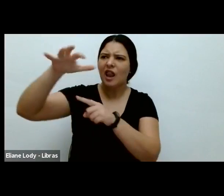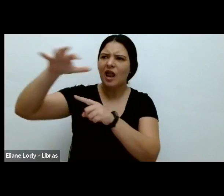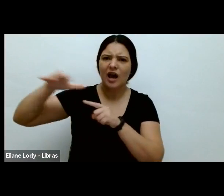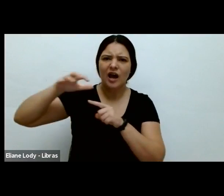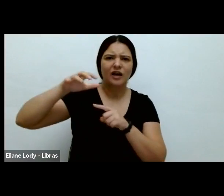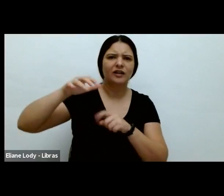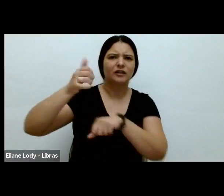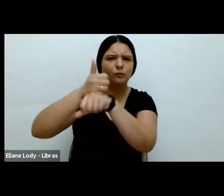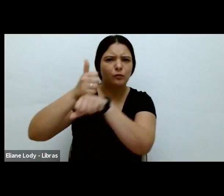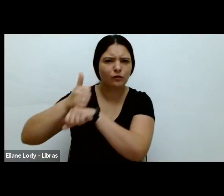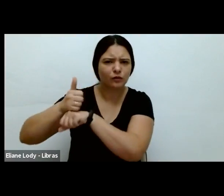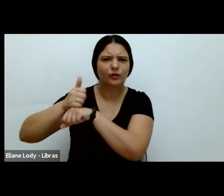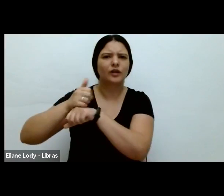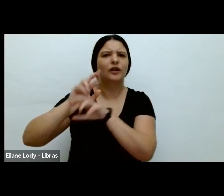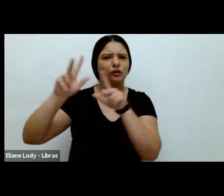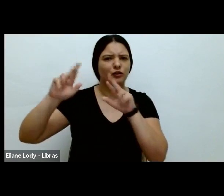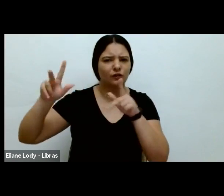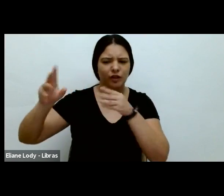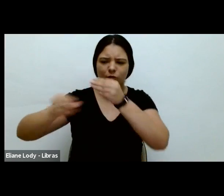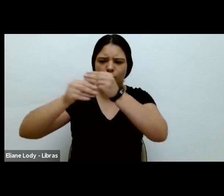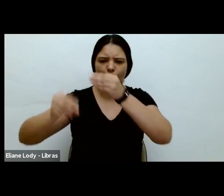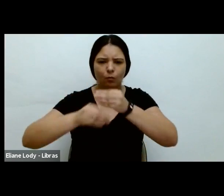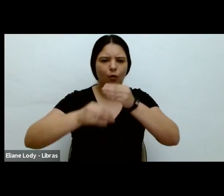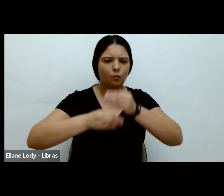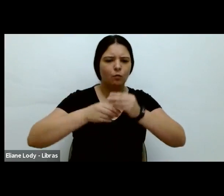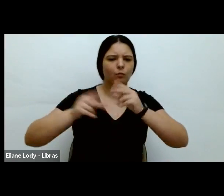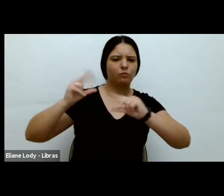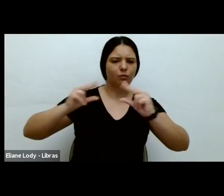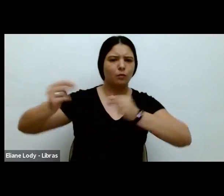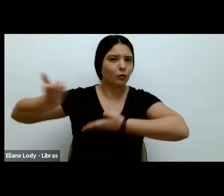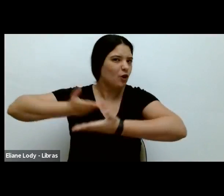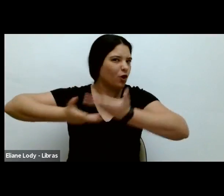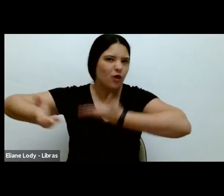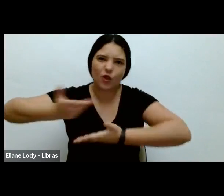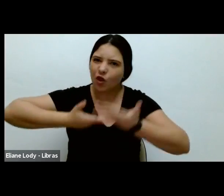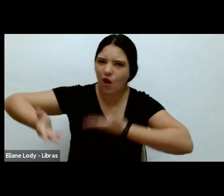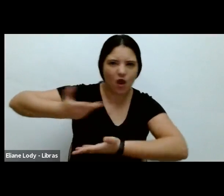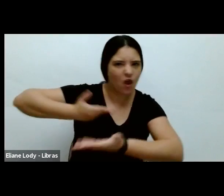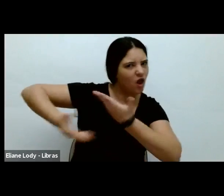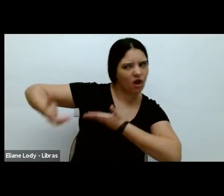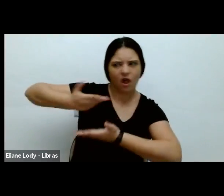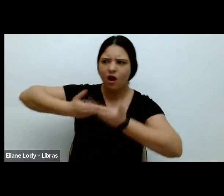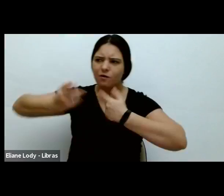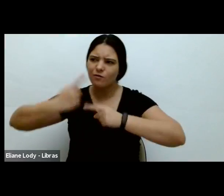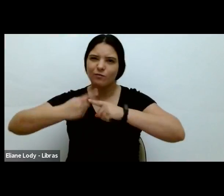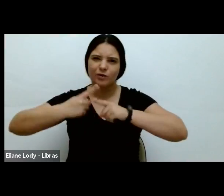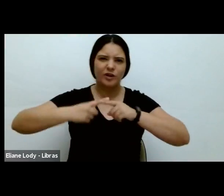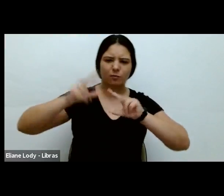s and Visions, as s and Visions, as it's also creative and Visions, as it's also creative soul use. since scientific, we're scientific were were.